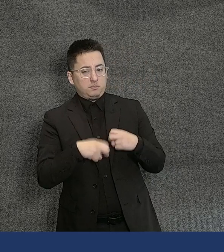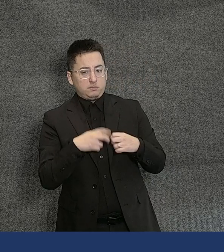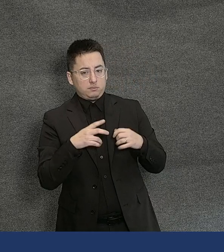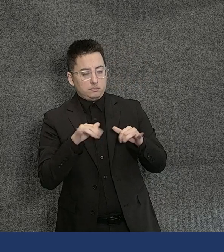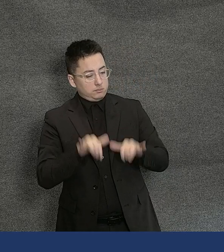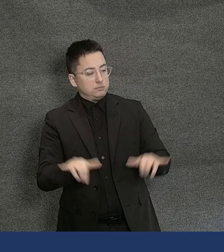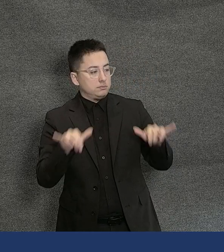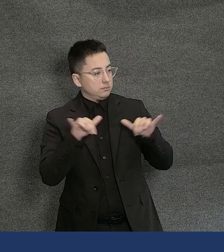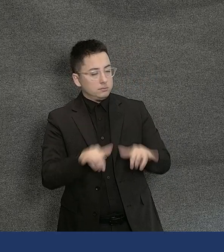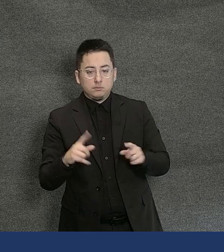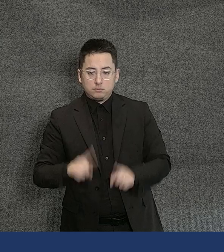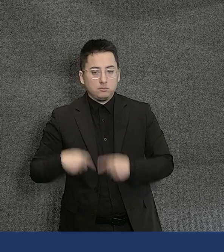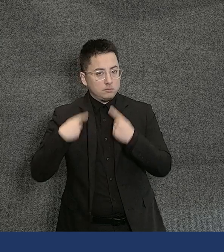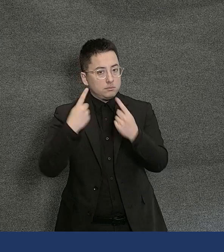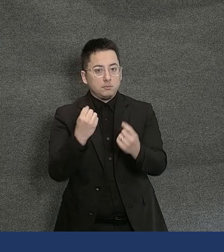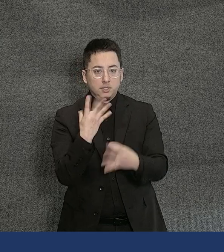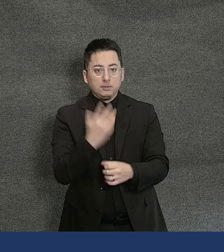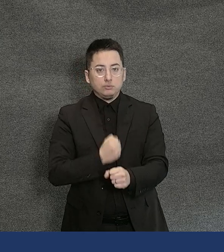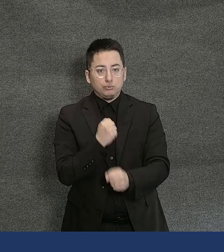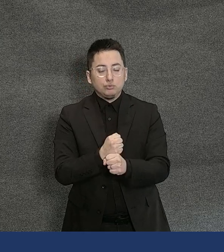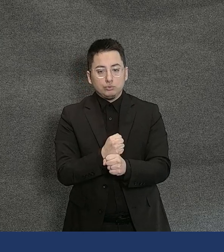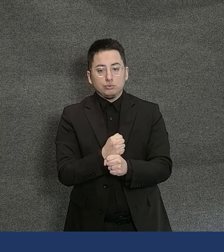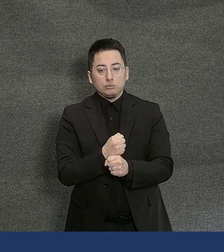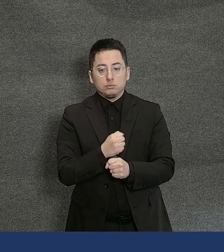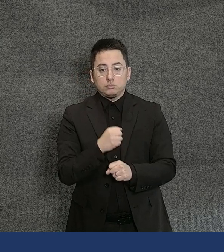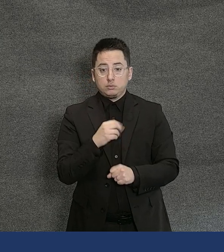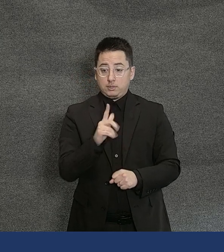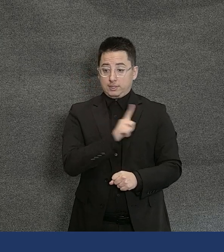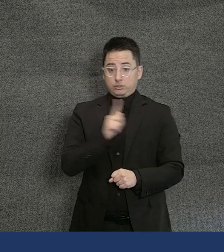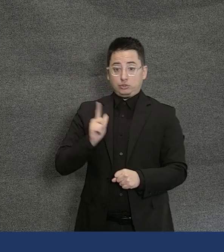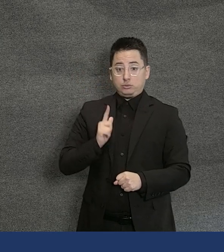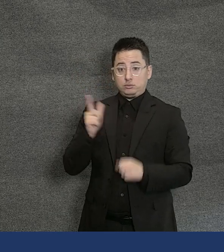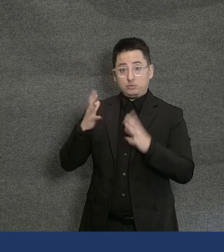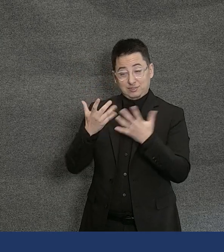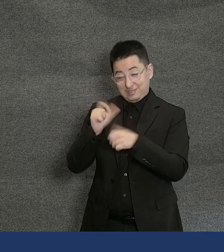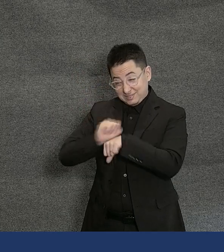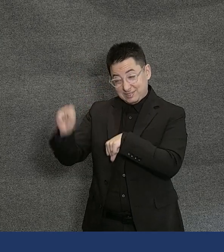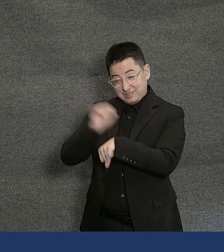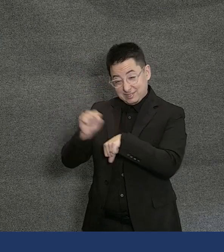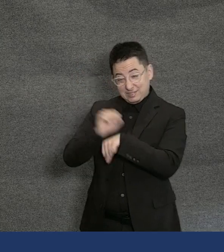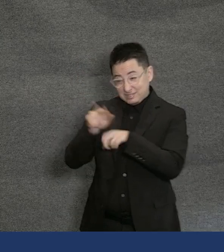And it's been worked on at the legislature for probably just